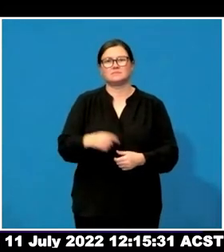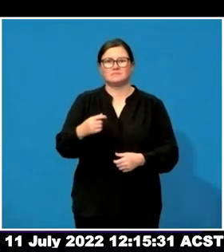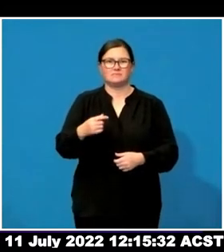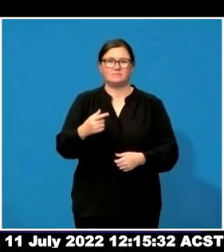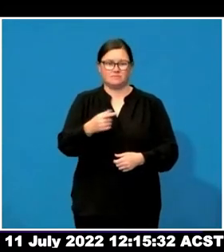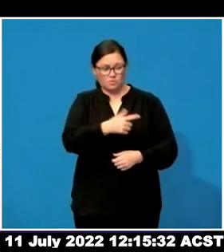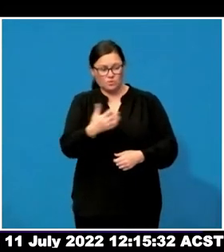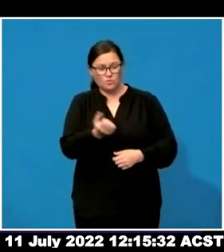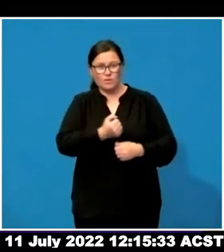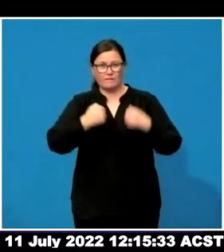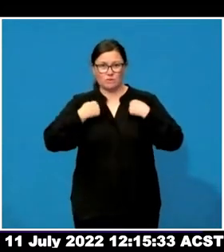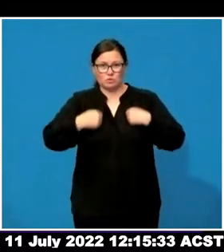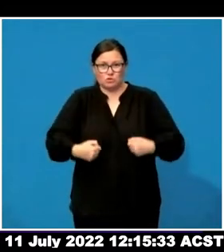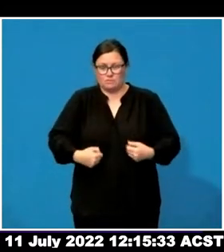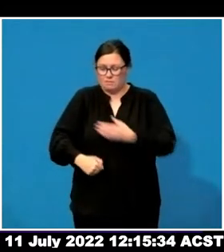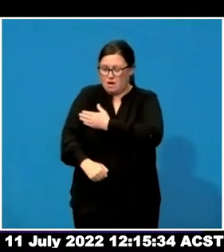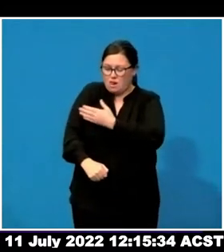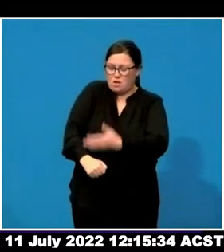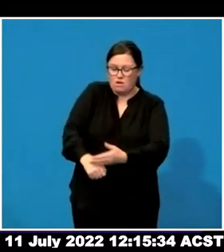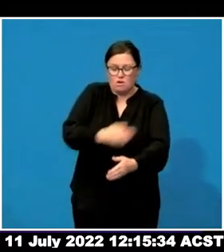Yeah. MS TARRAGO: It doesn't hurt your arm?